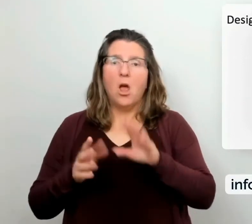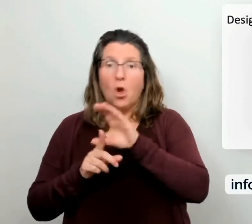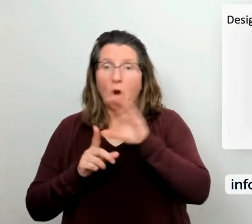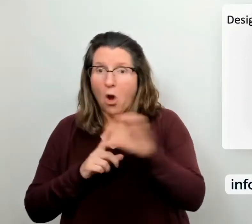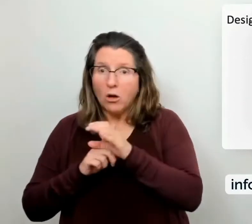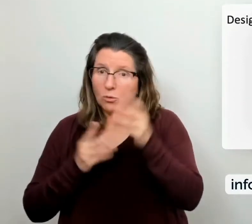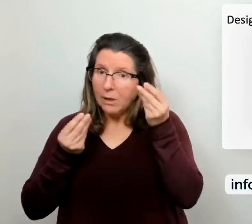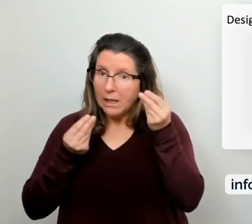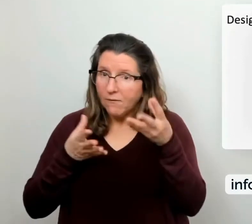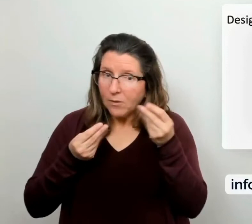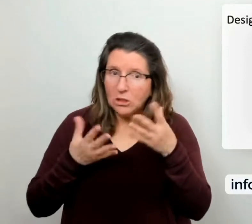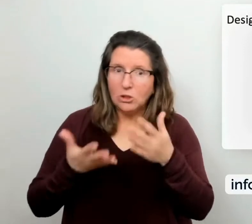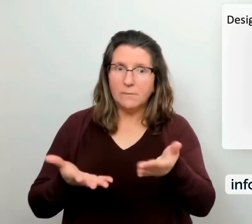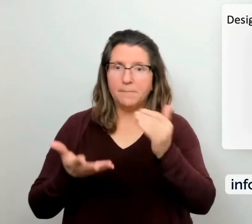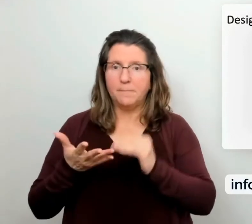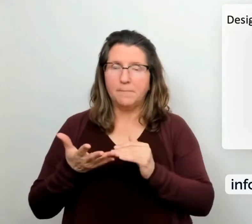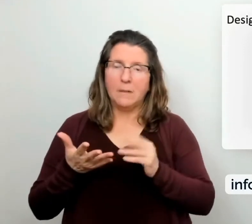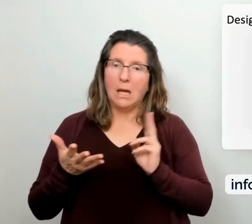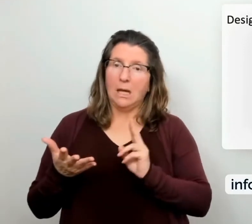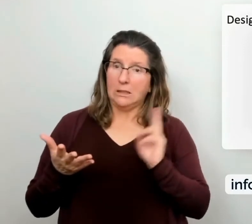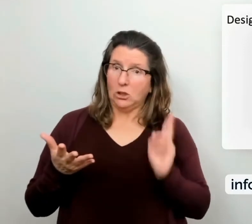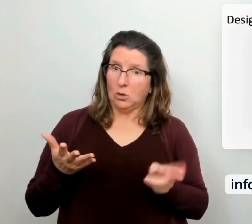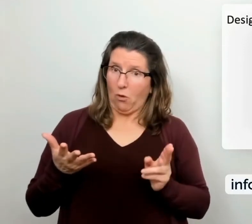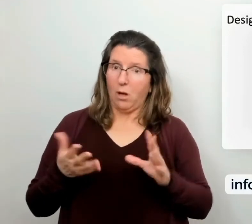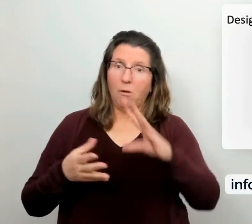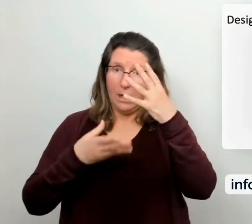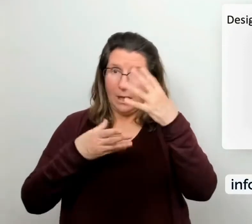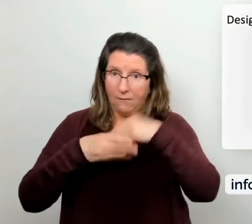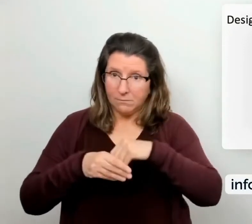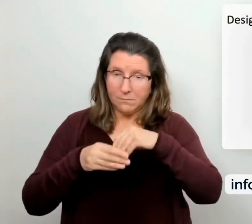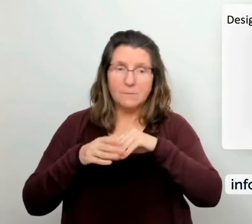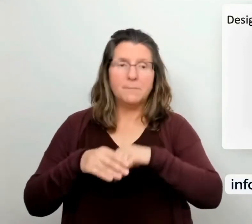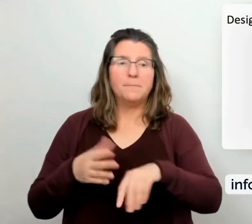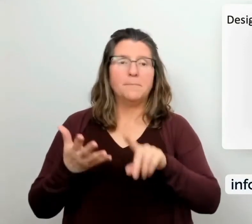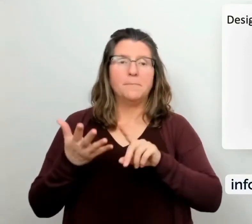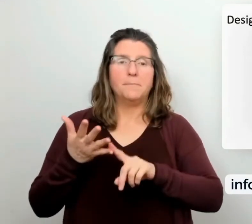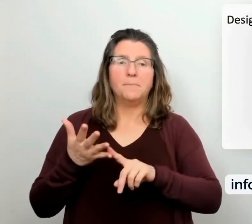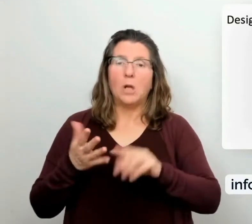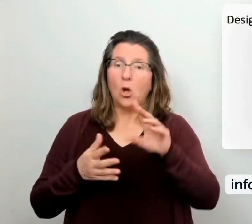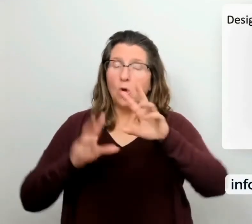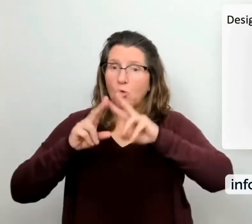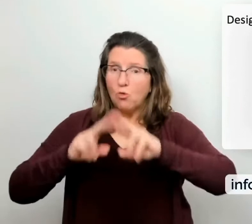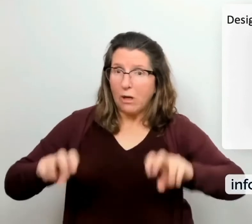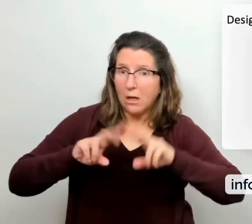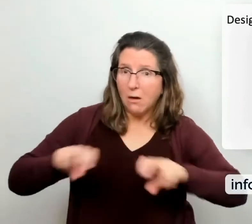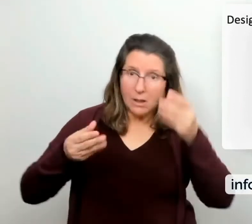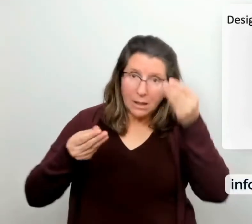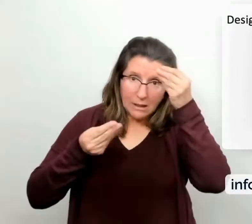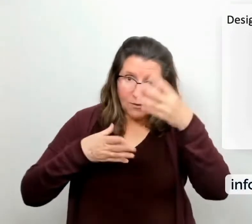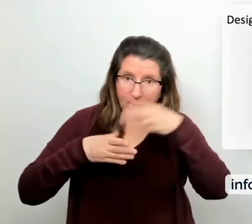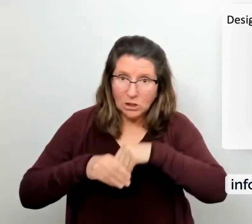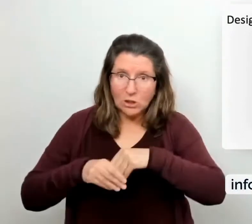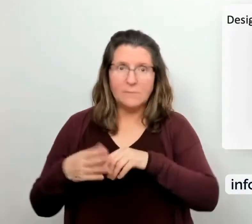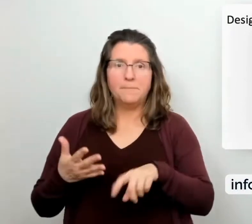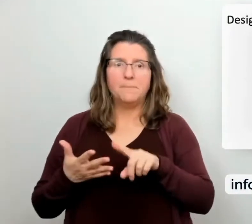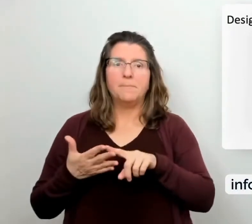cultural information, historical contexts, critical thinking,